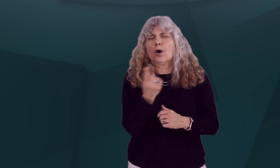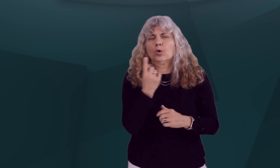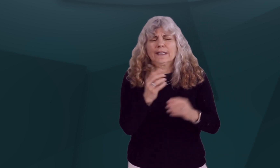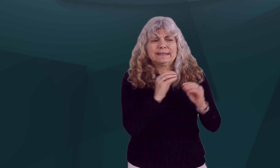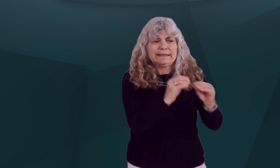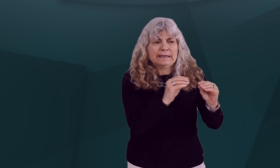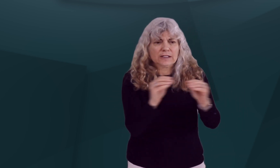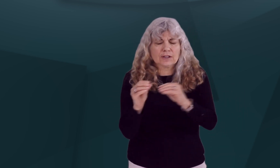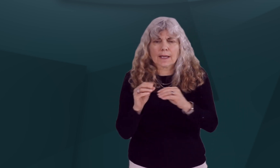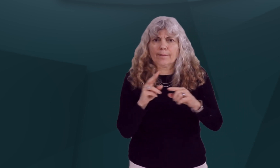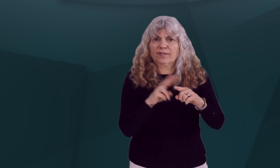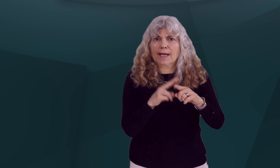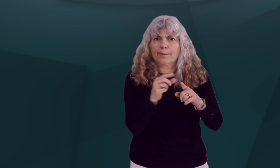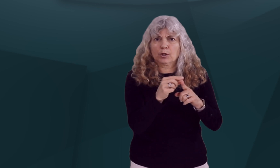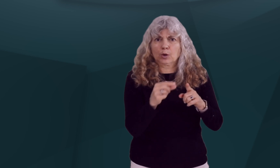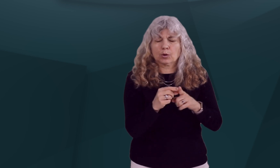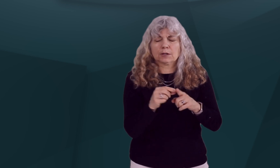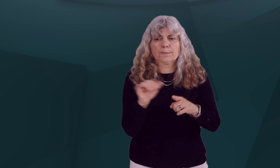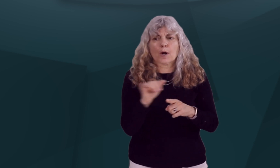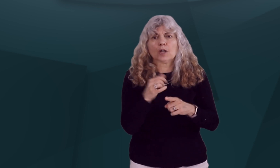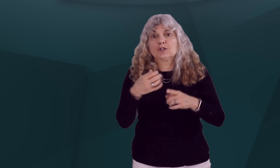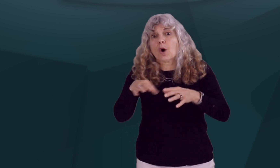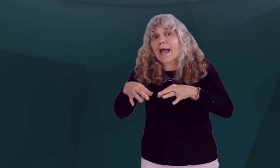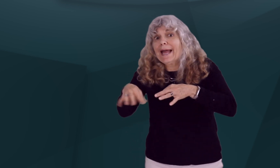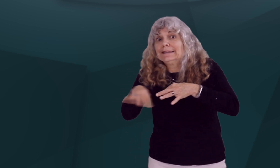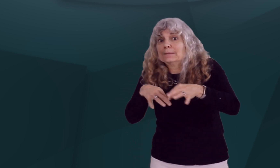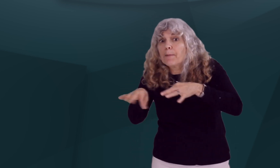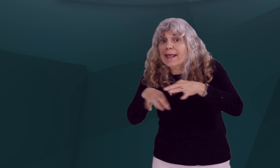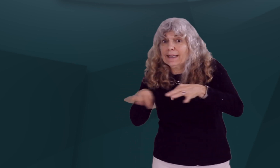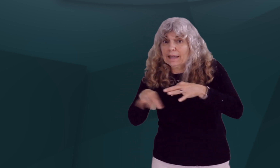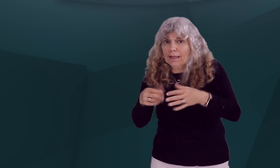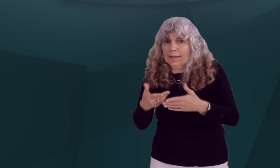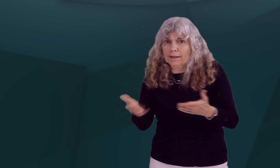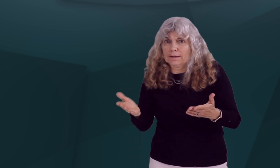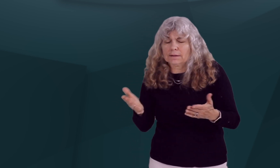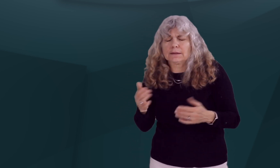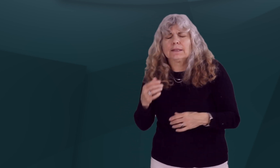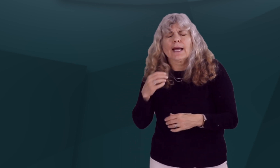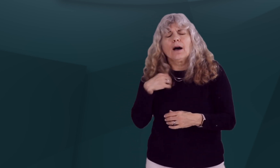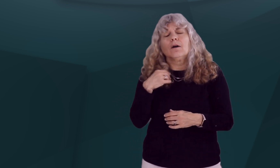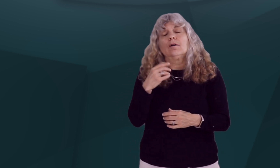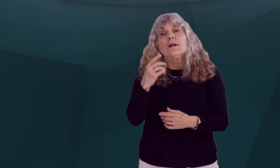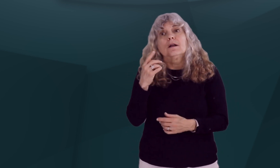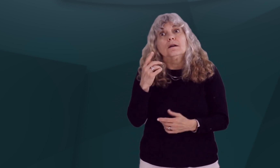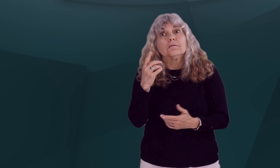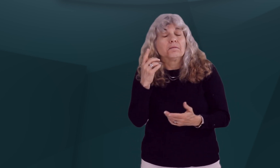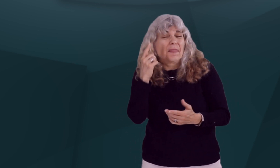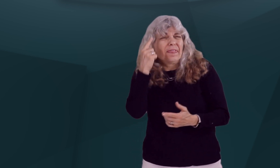Not only is it teaching specific vocabulary words, but it's also explaining things.